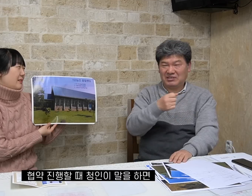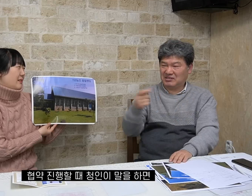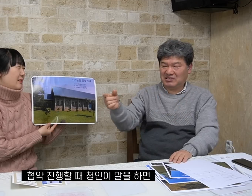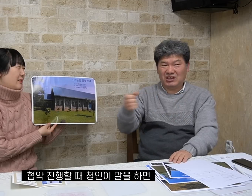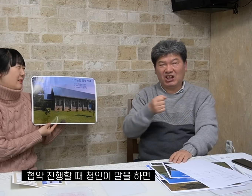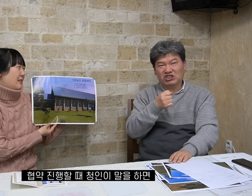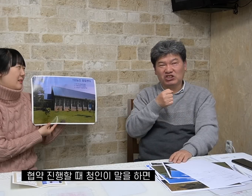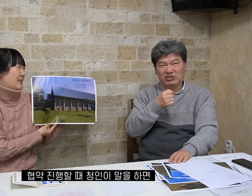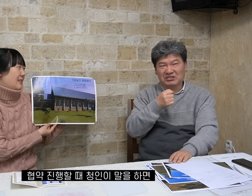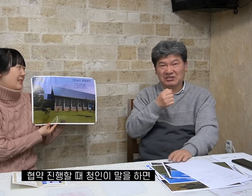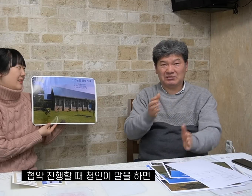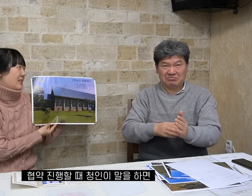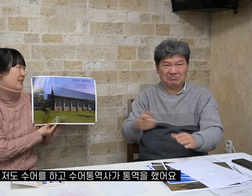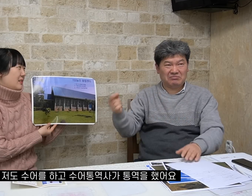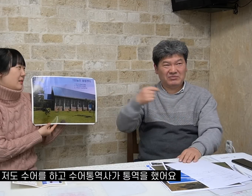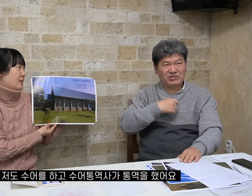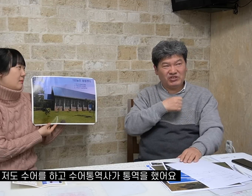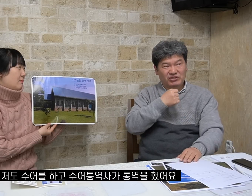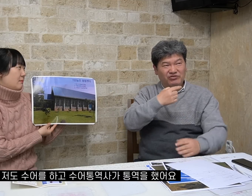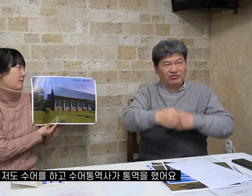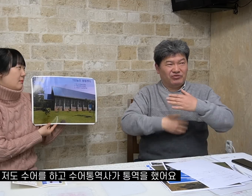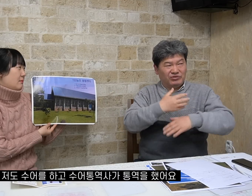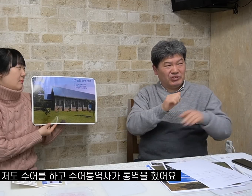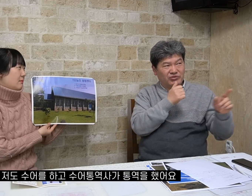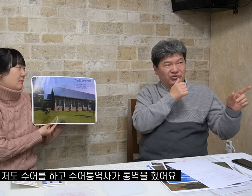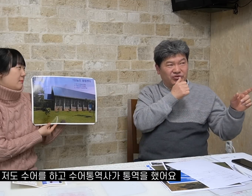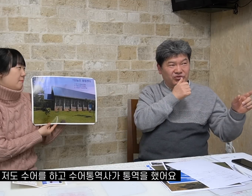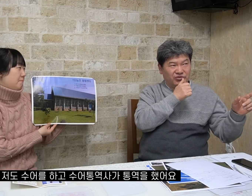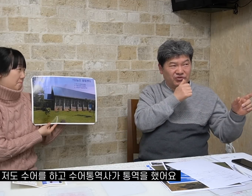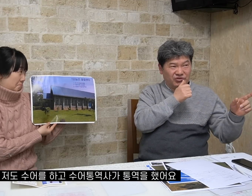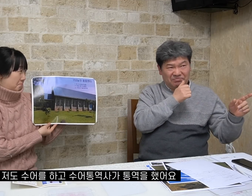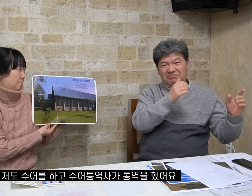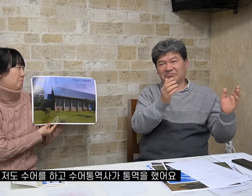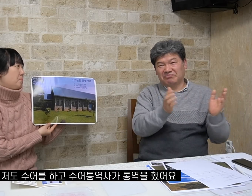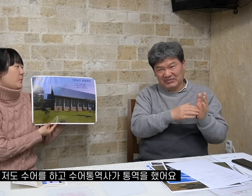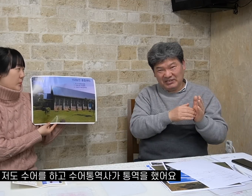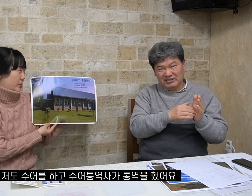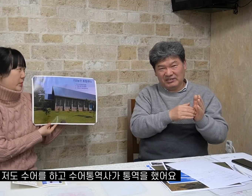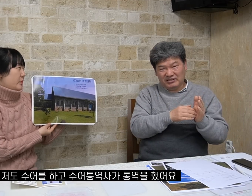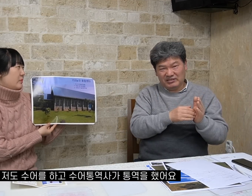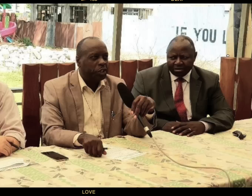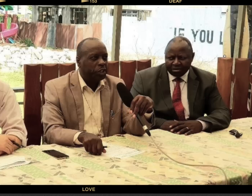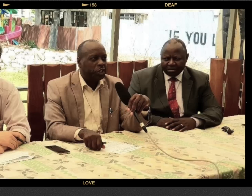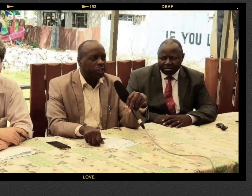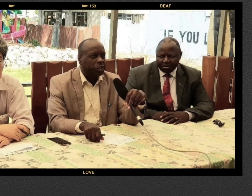During the negotiation process, when hearing people spoke, I also spoke sign language and a sign language interpreter interpreted.